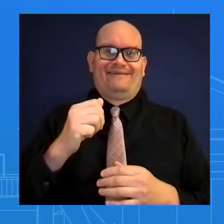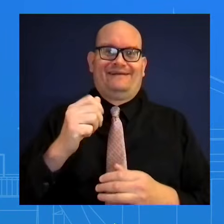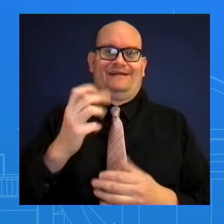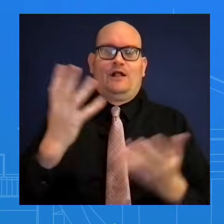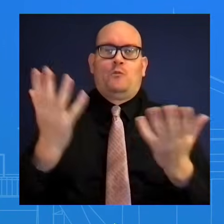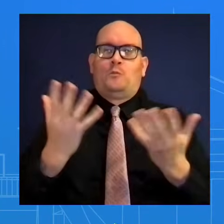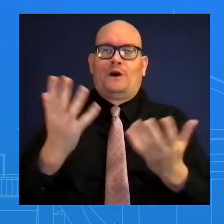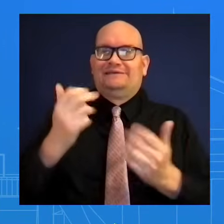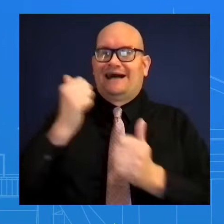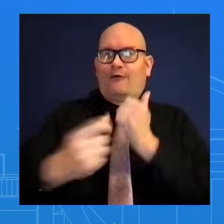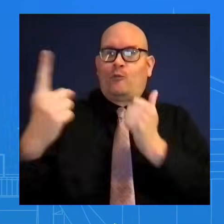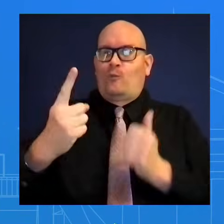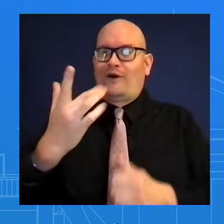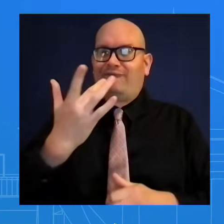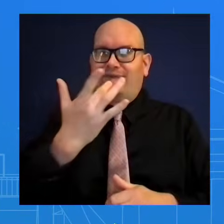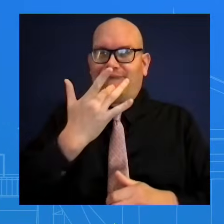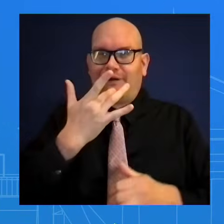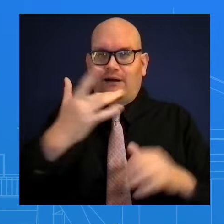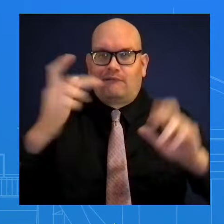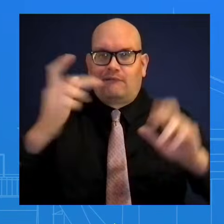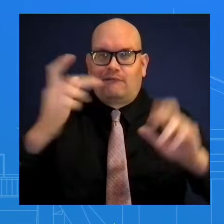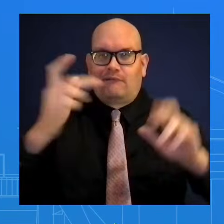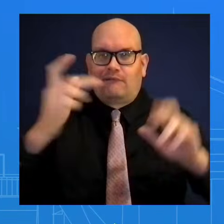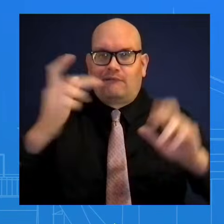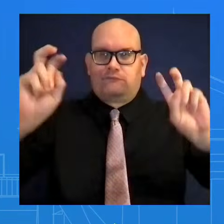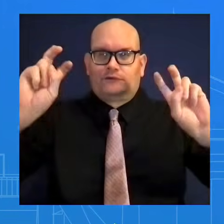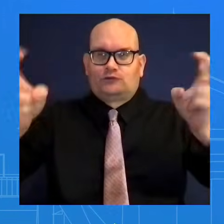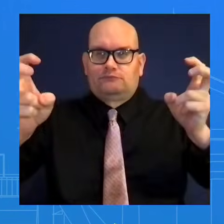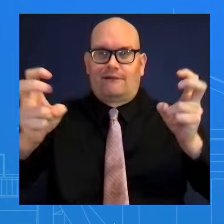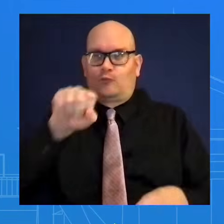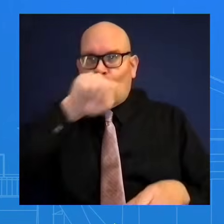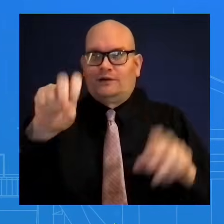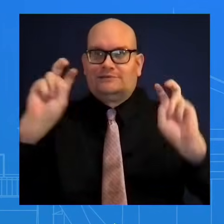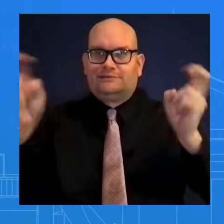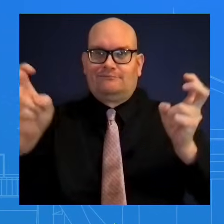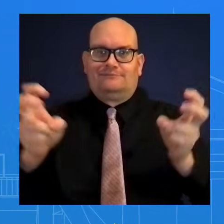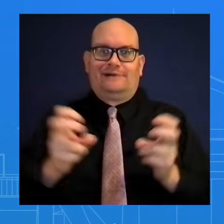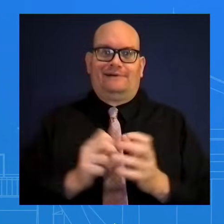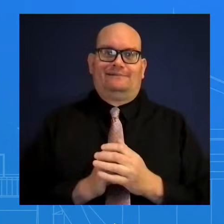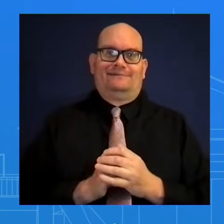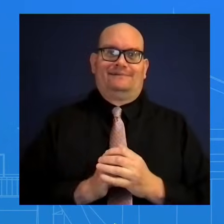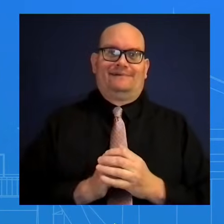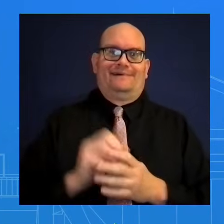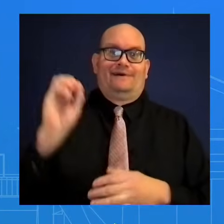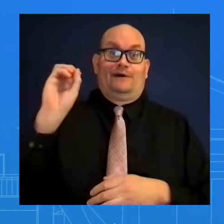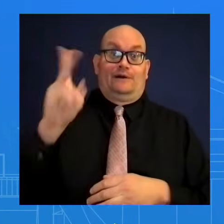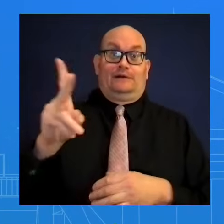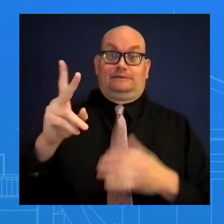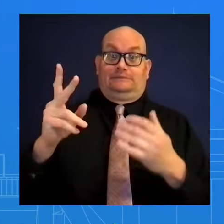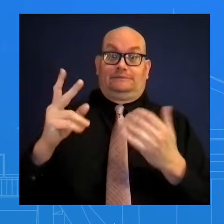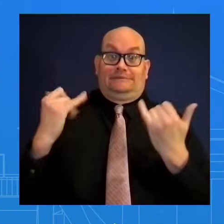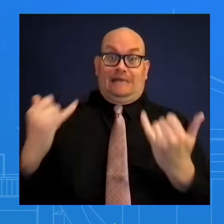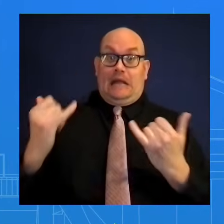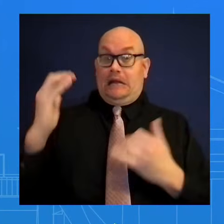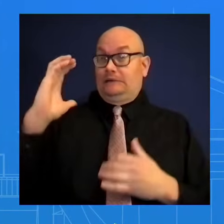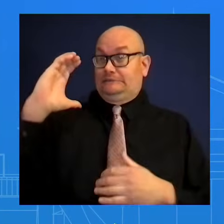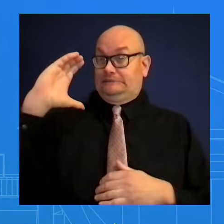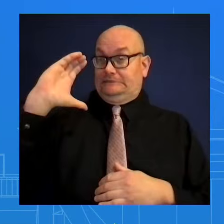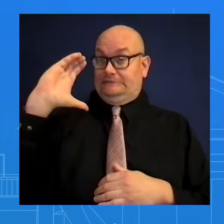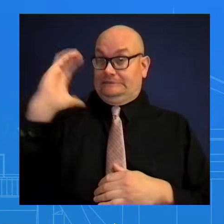House Speaker McCarthy -- he appears to have proposed forming a commission to find ways to address the federal debt.